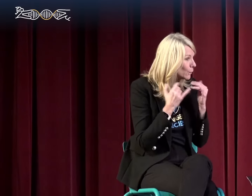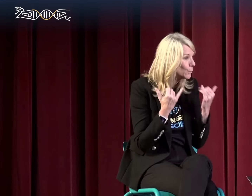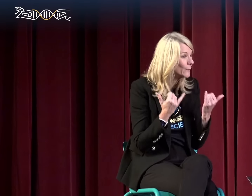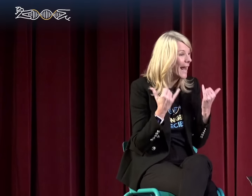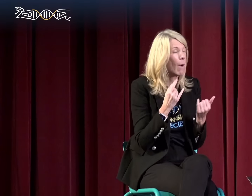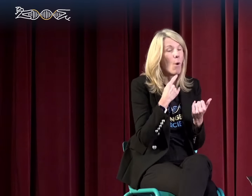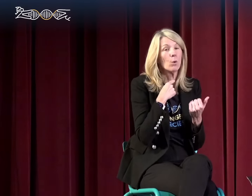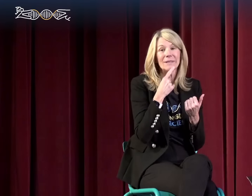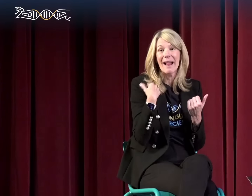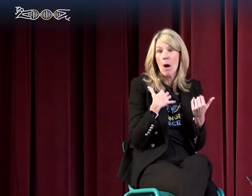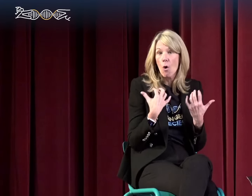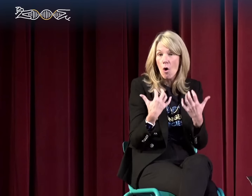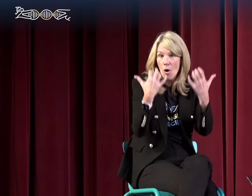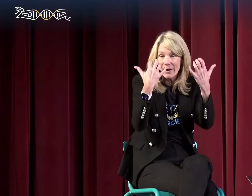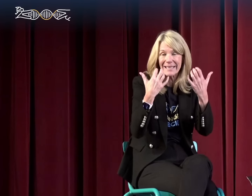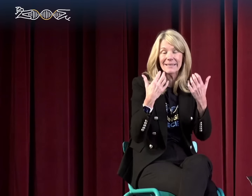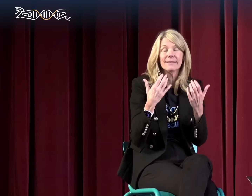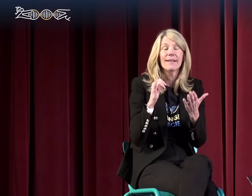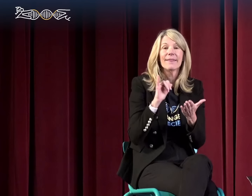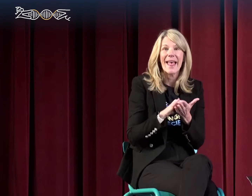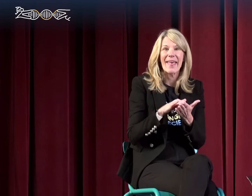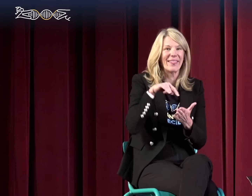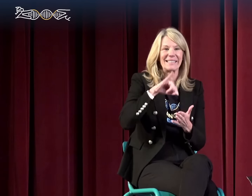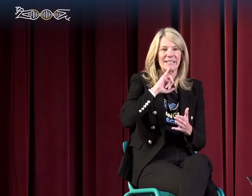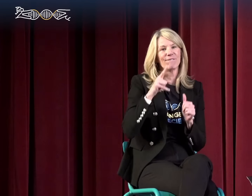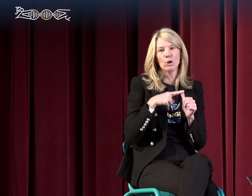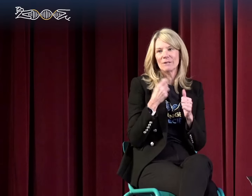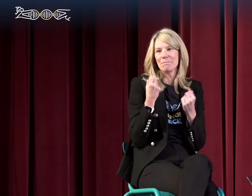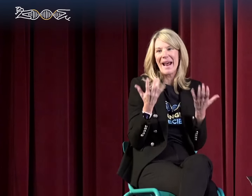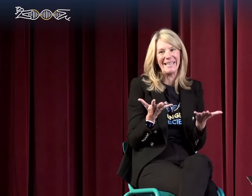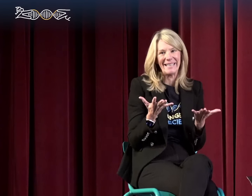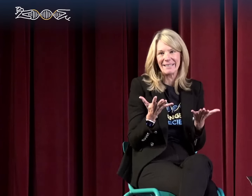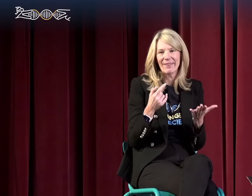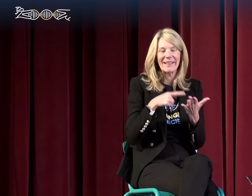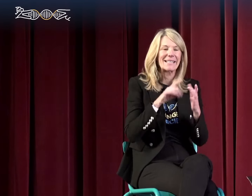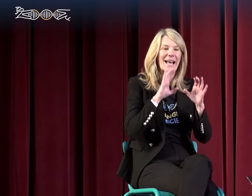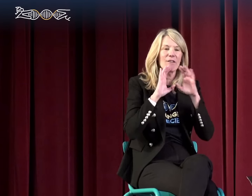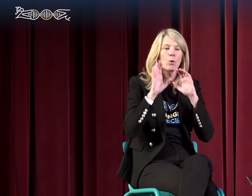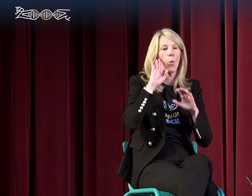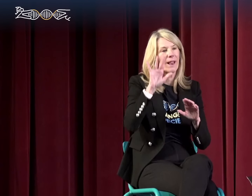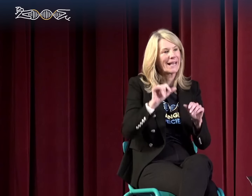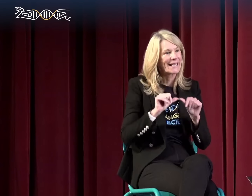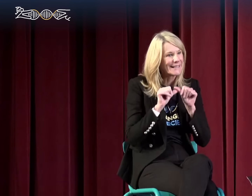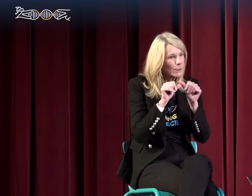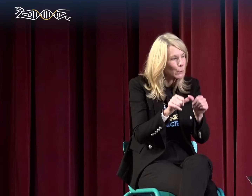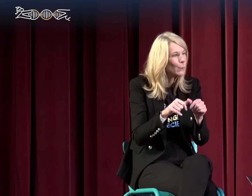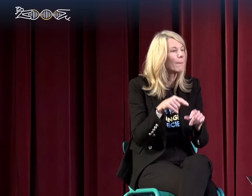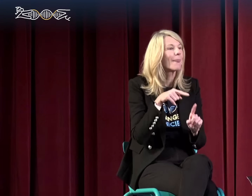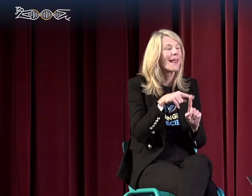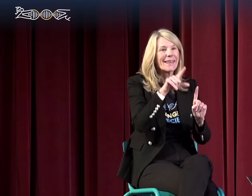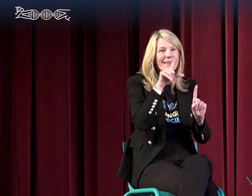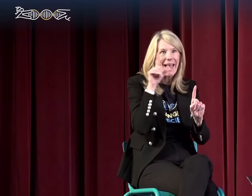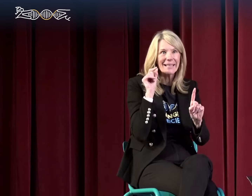I appreciate you all being here. Wanted to also share that this is the first of many conversations to come.